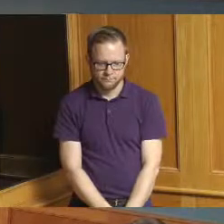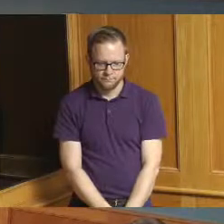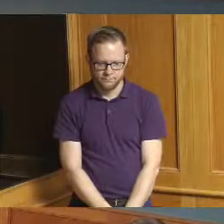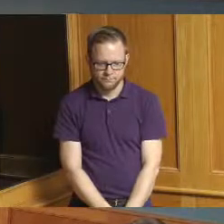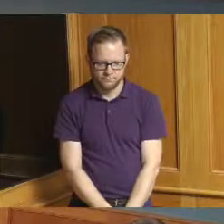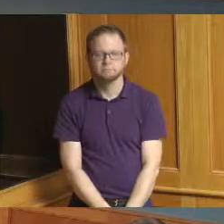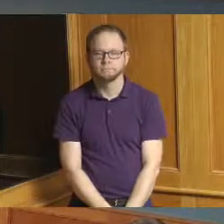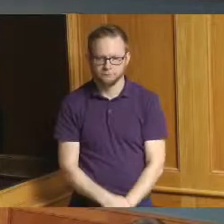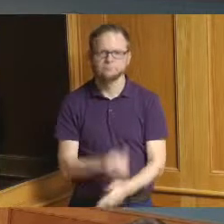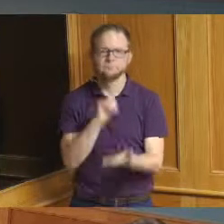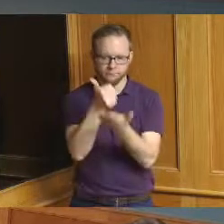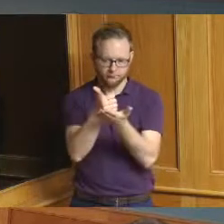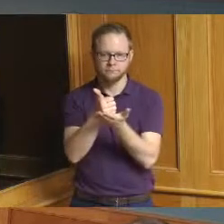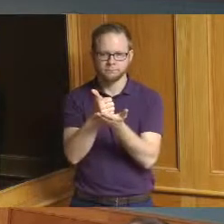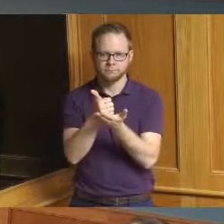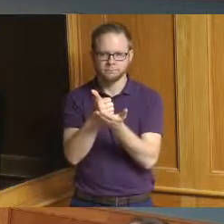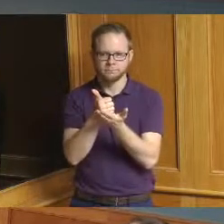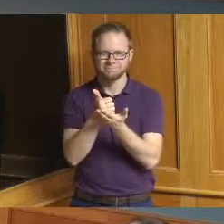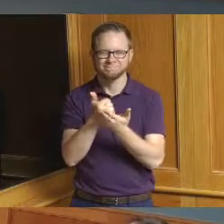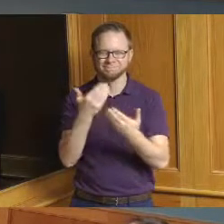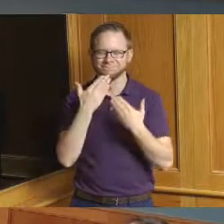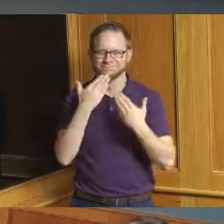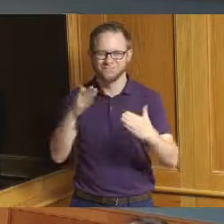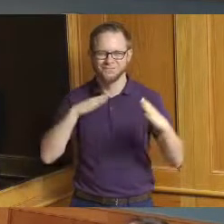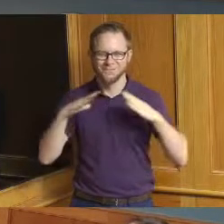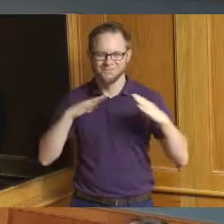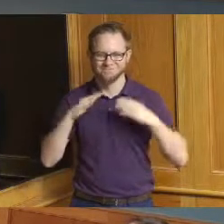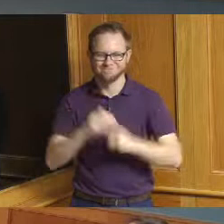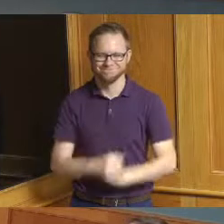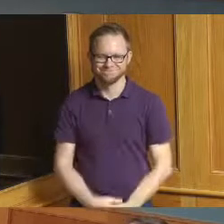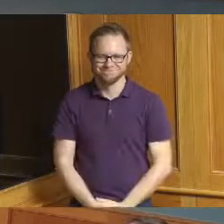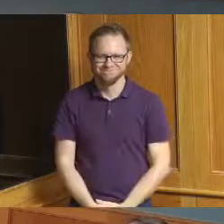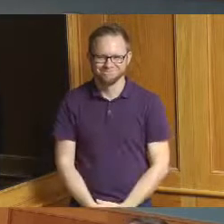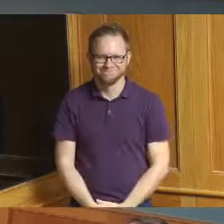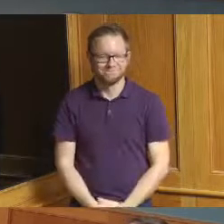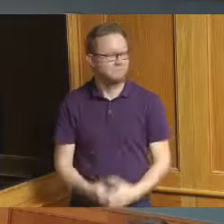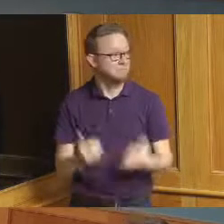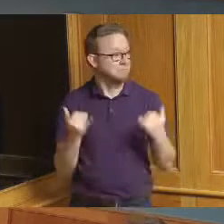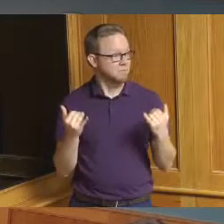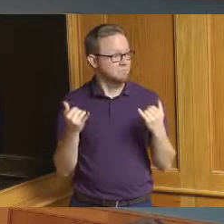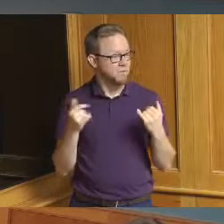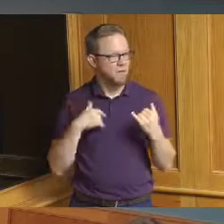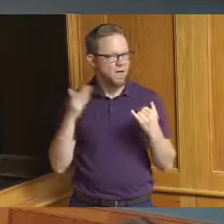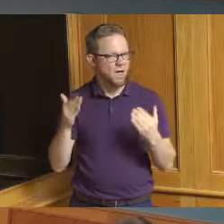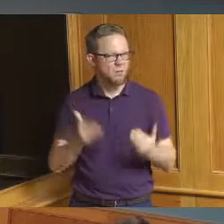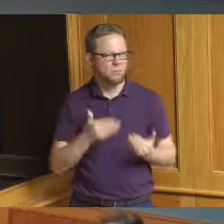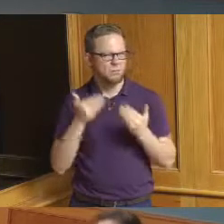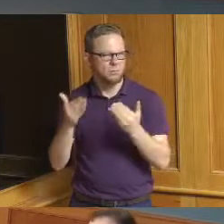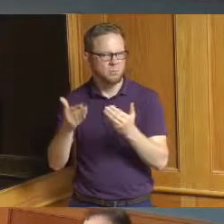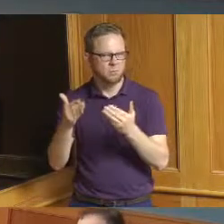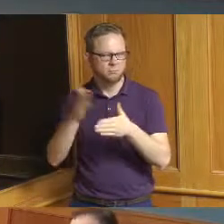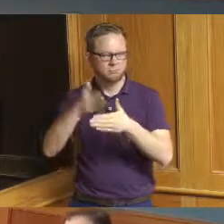amen and have a great holiday at this time I'd like to make a motion to adjourn second